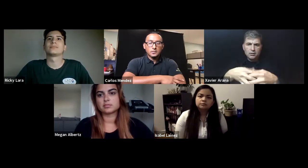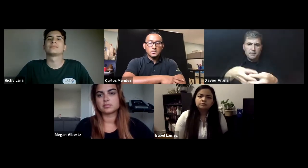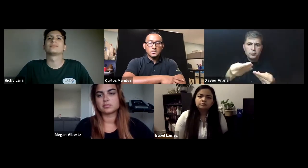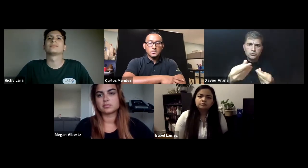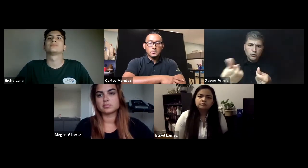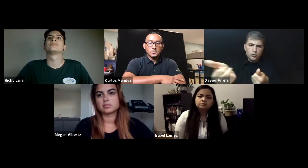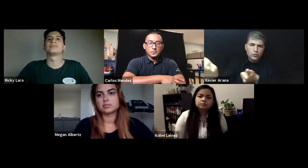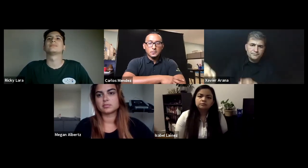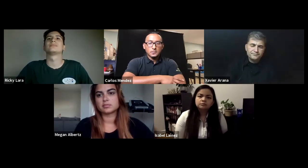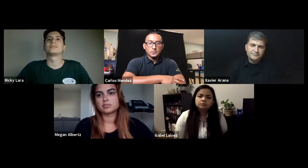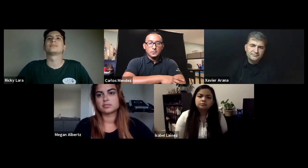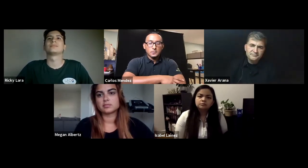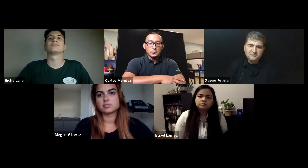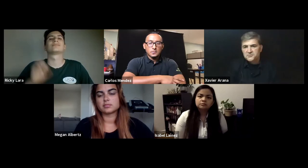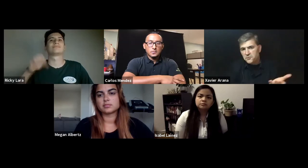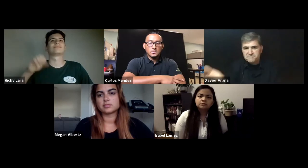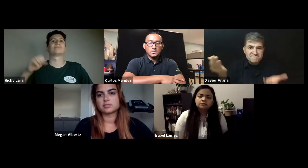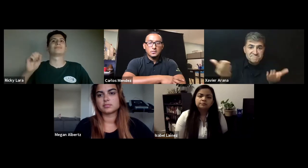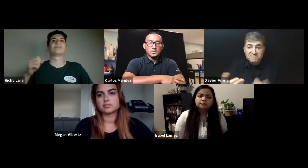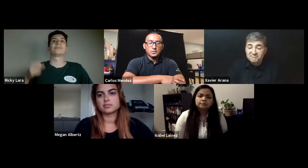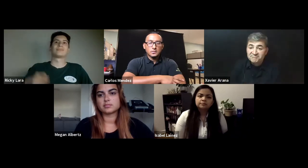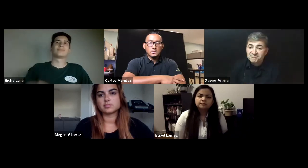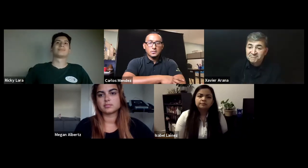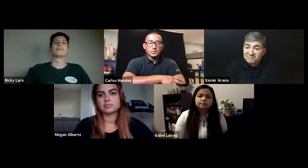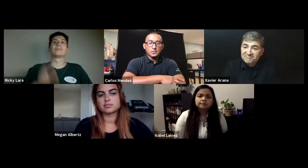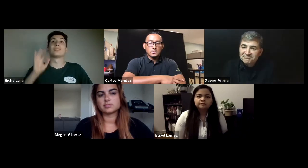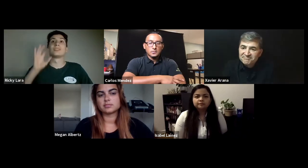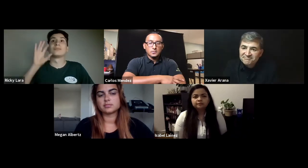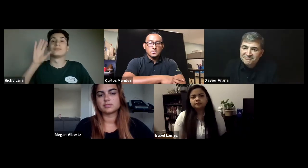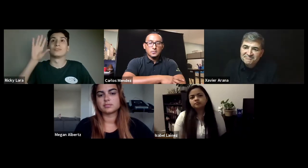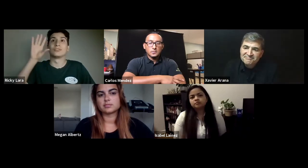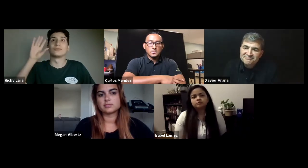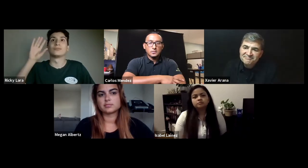But, you know, it's something to, um, be able to communicate with people.